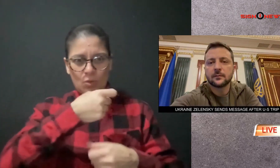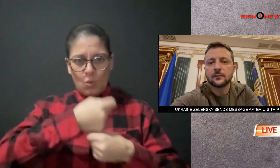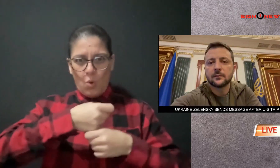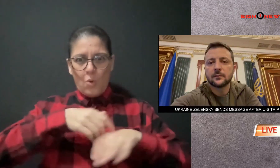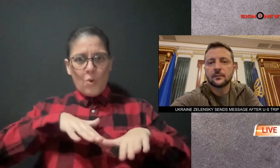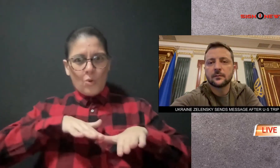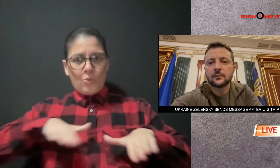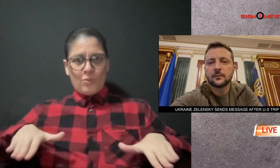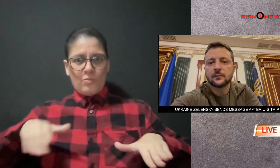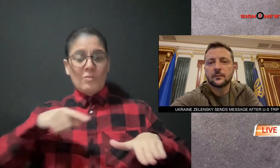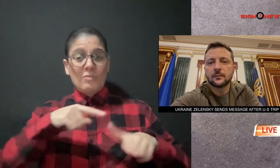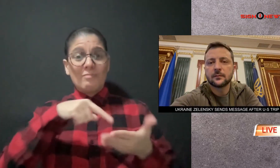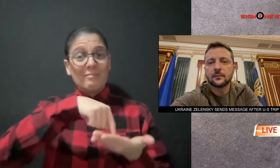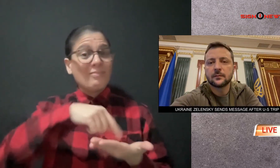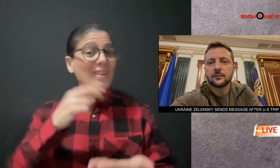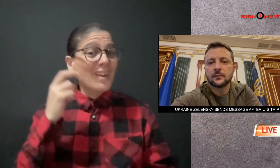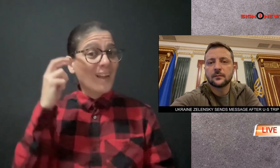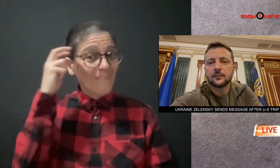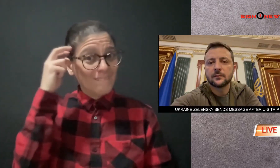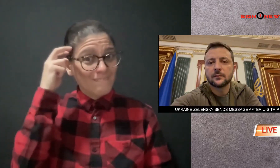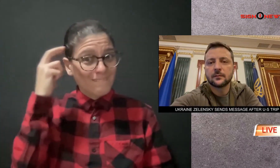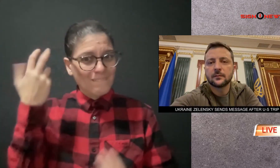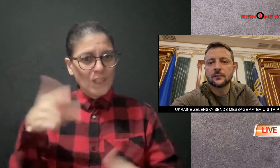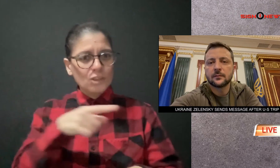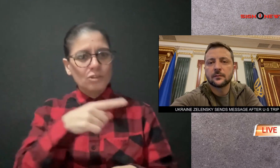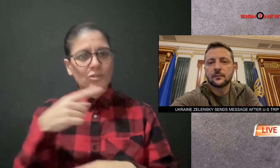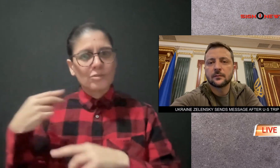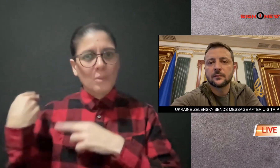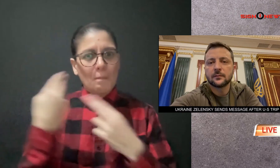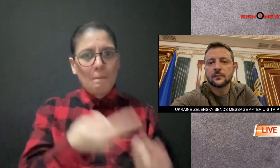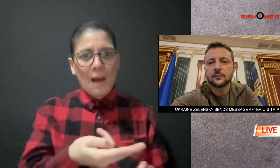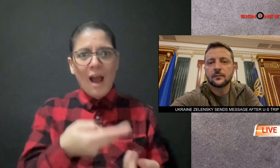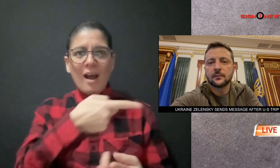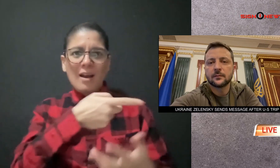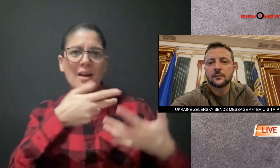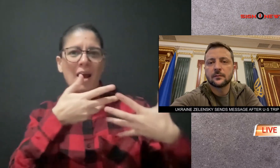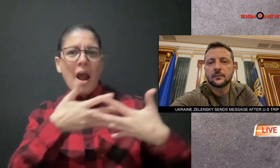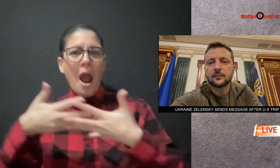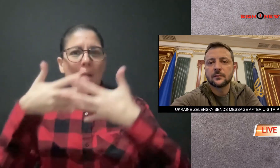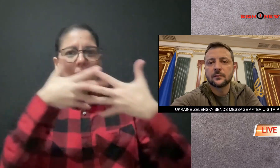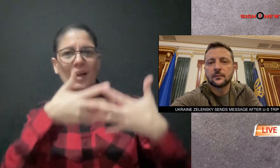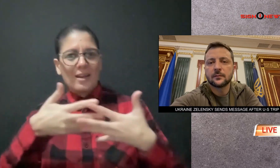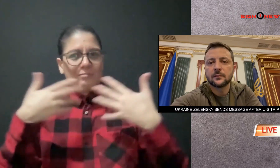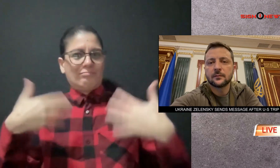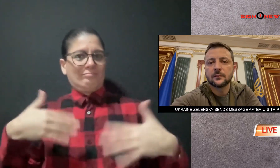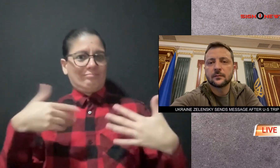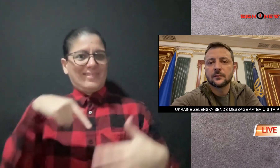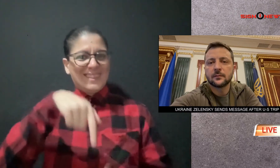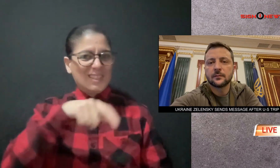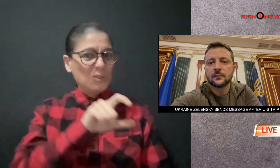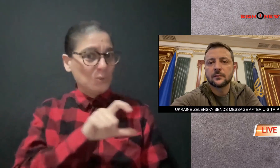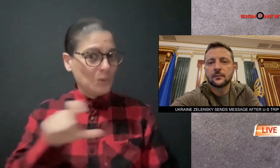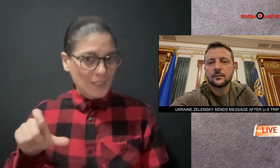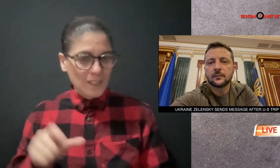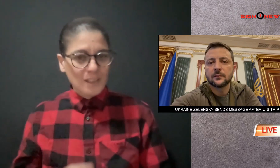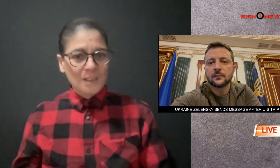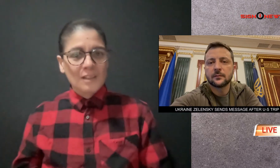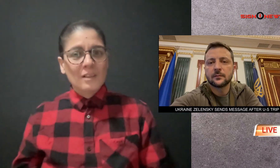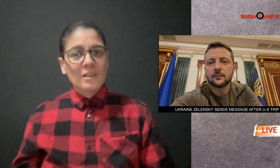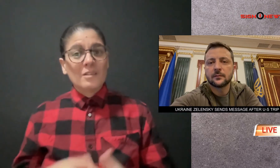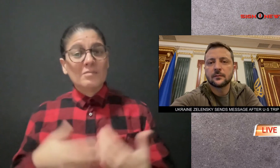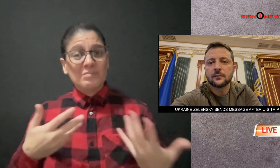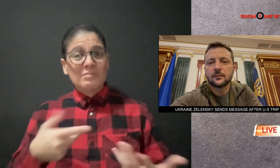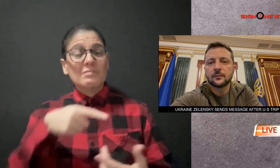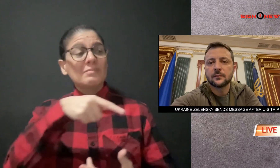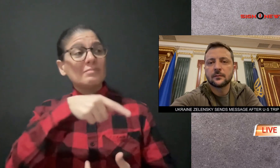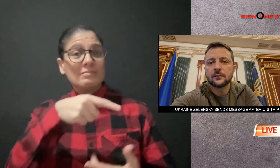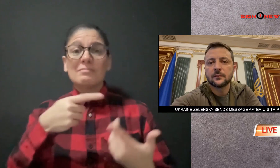Ukraine president Volodomyr Zelensky posted a video from his Kyiv office after returning